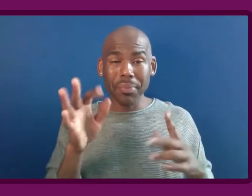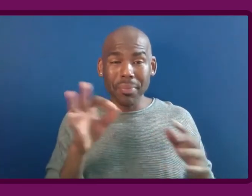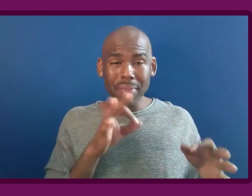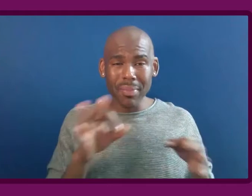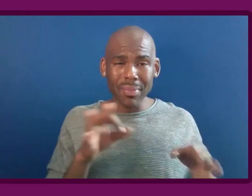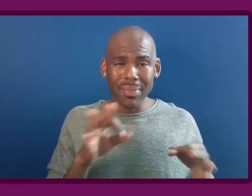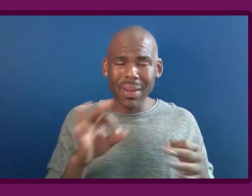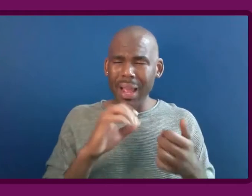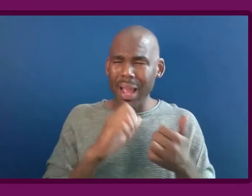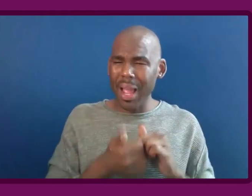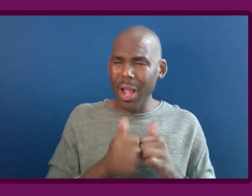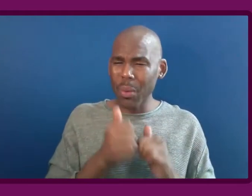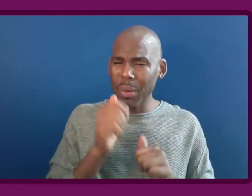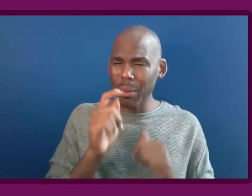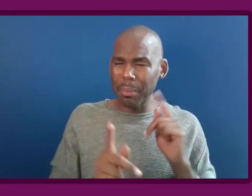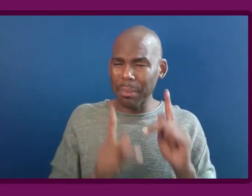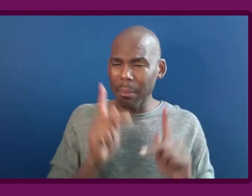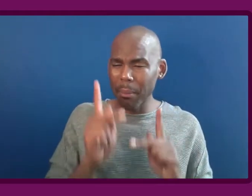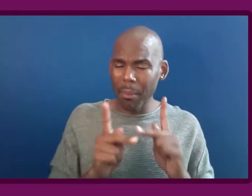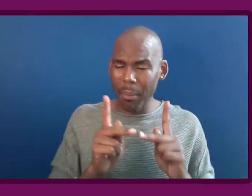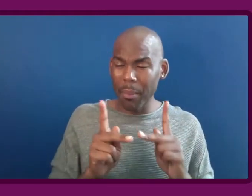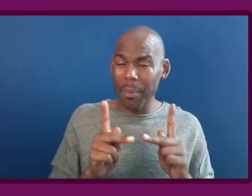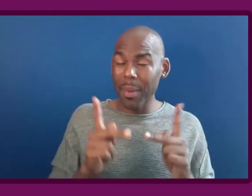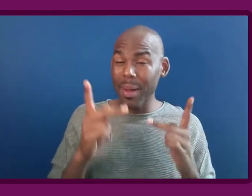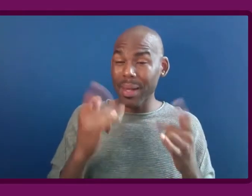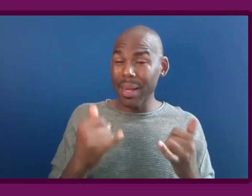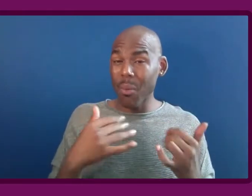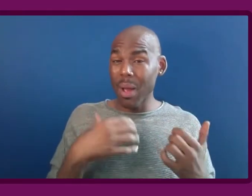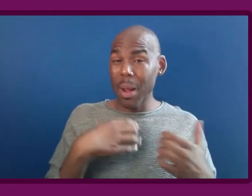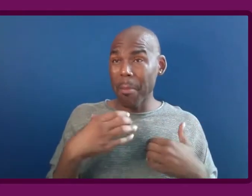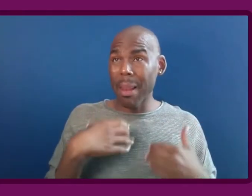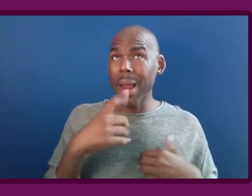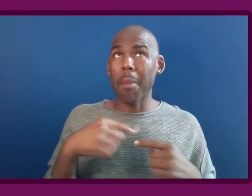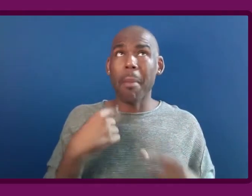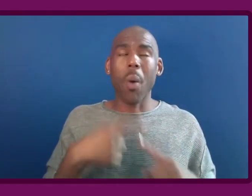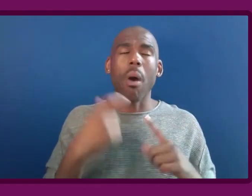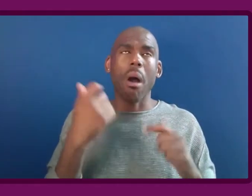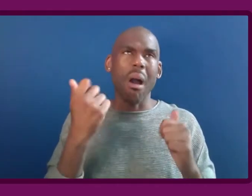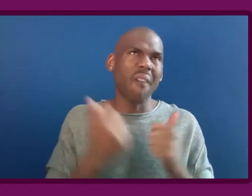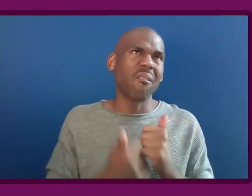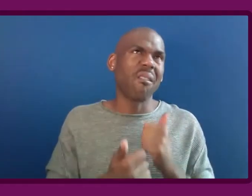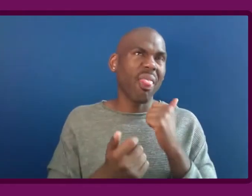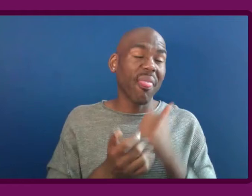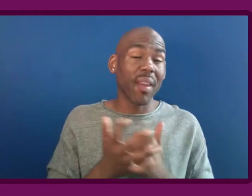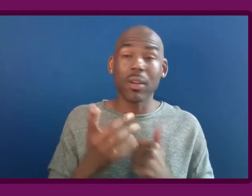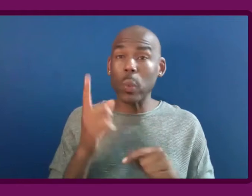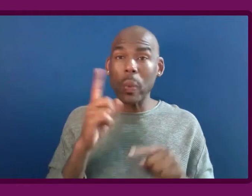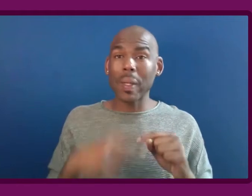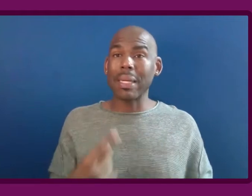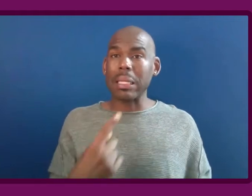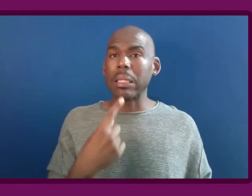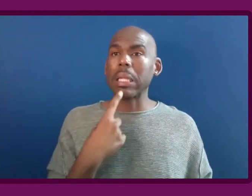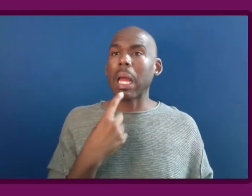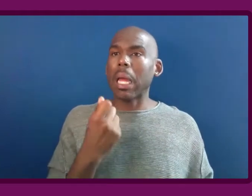were telling me, "How is it that people now complain about everything? We cannot say